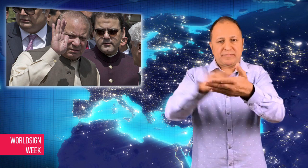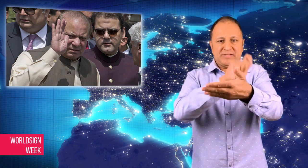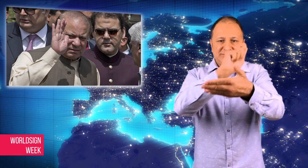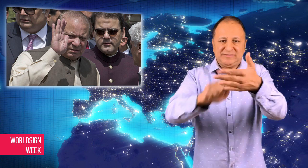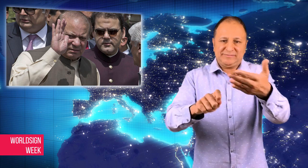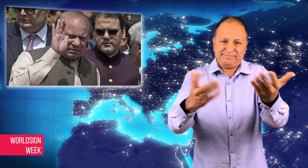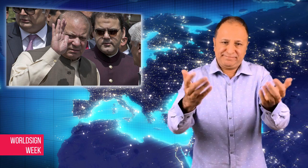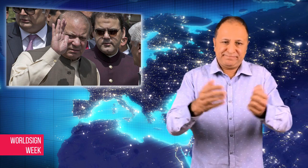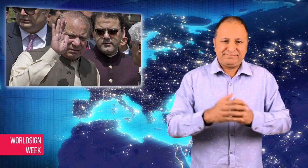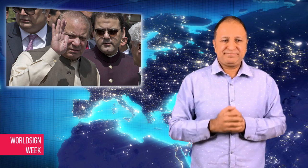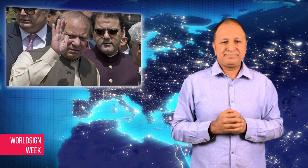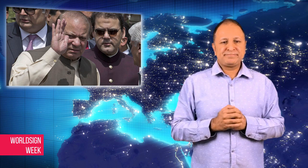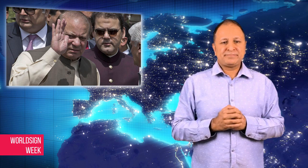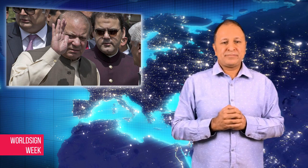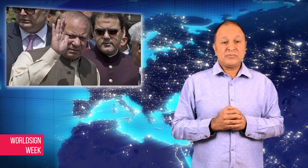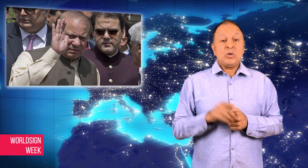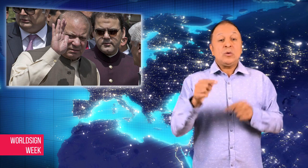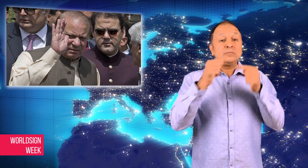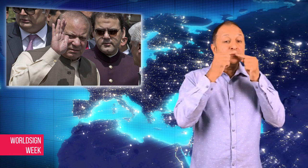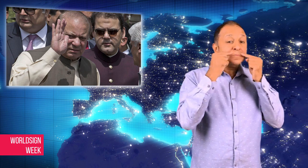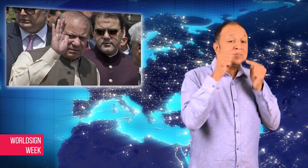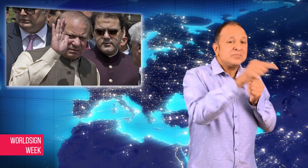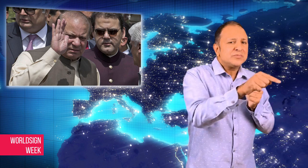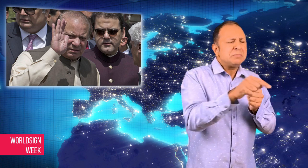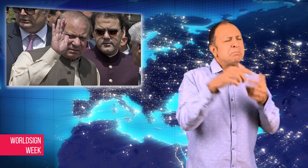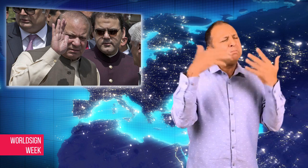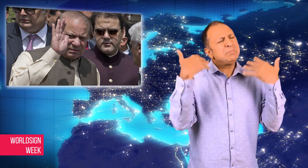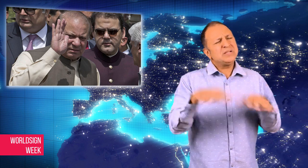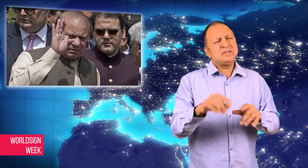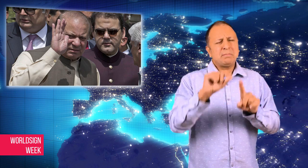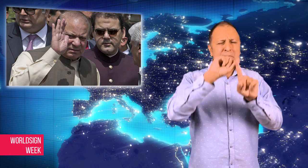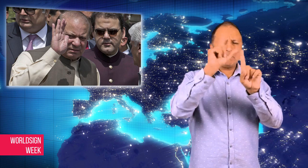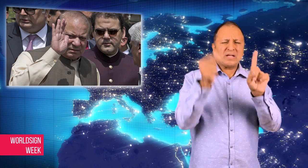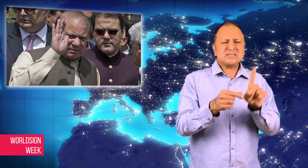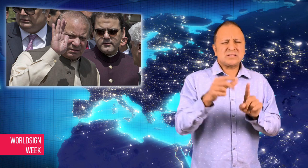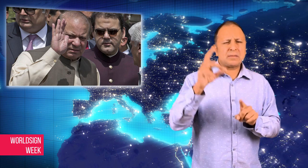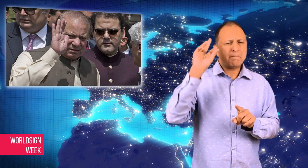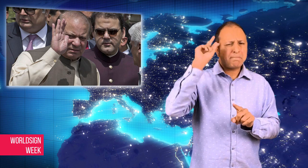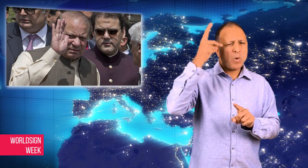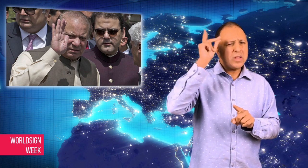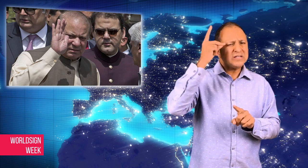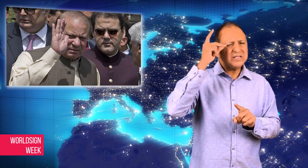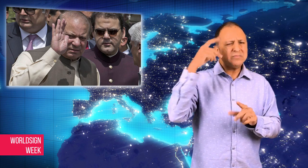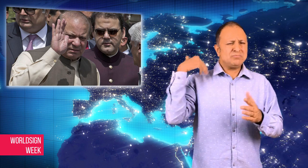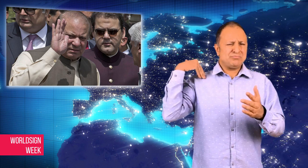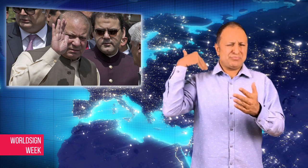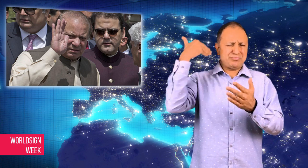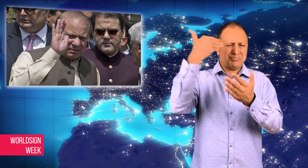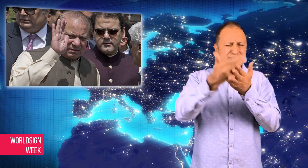major figure in Pakistani politics for